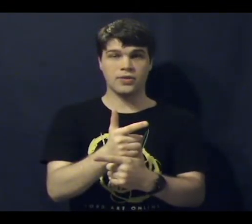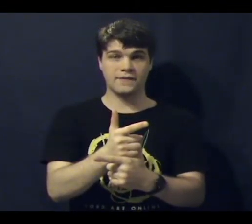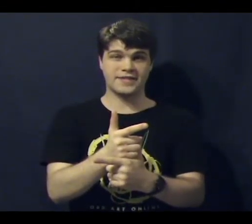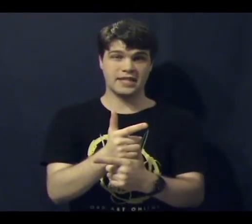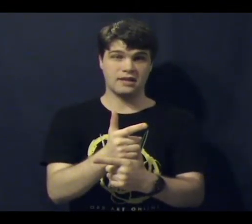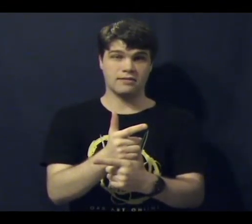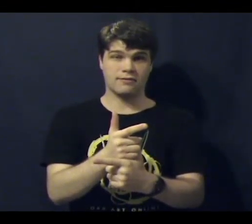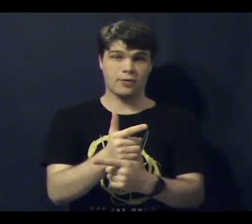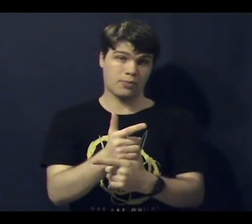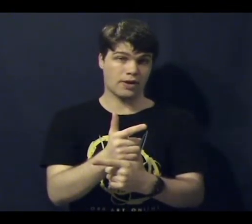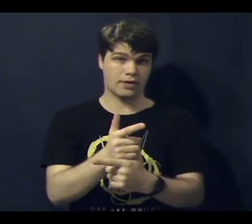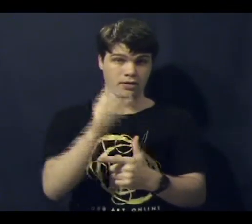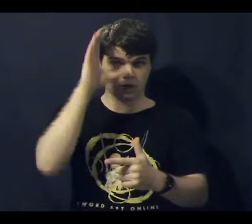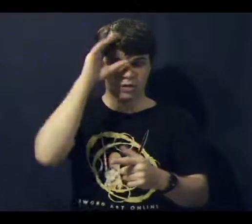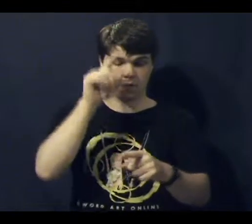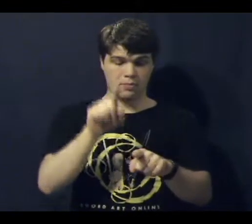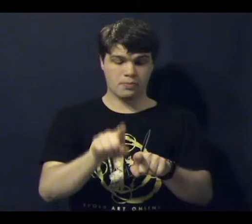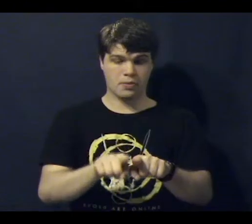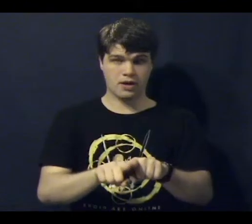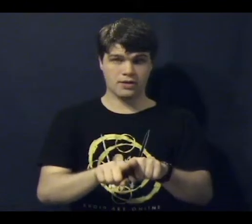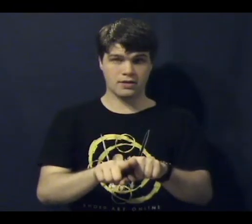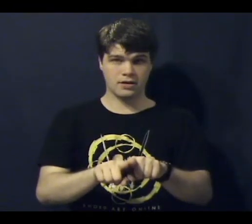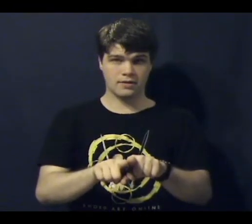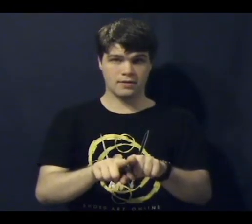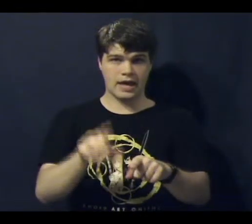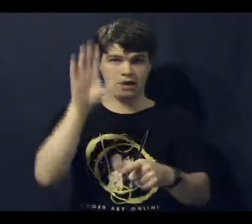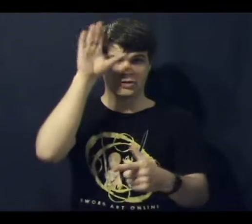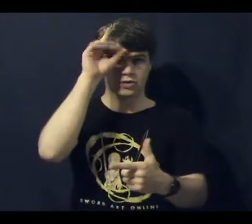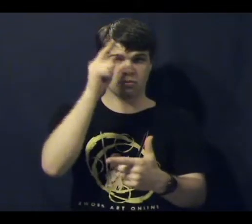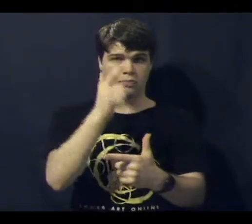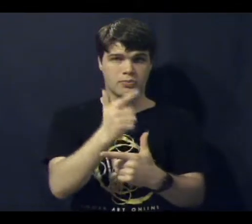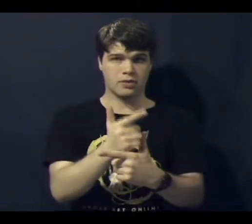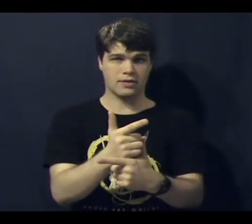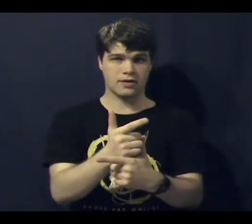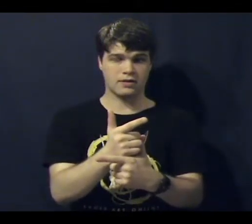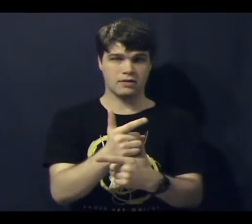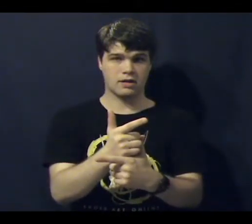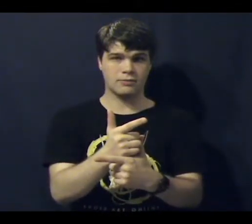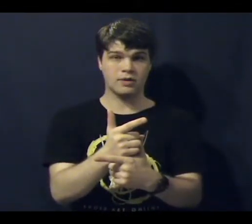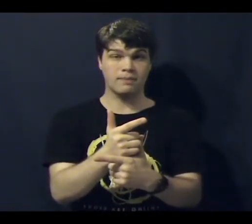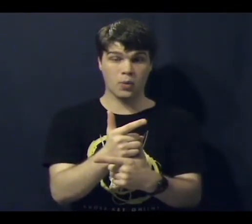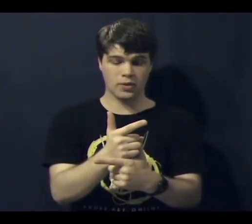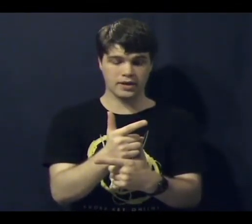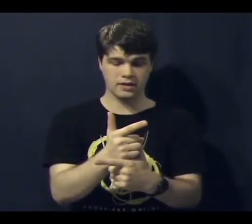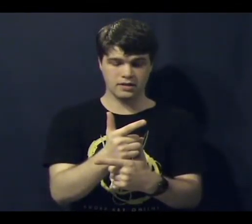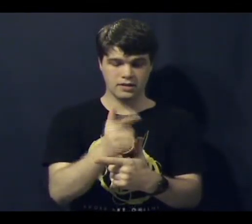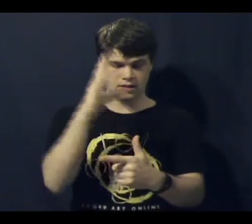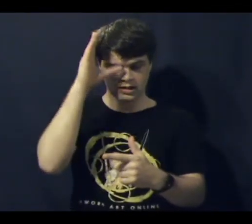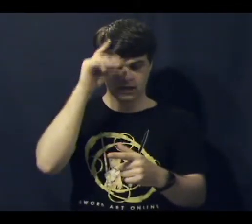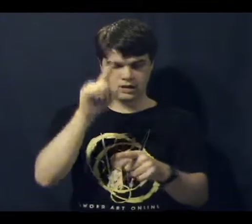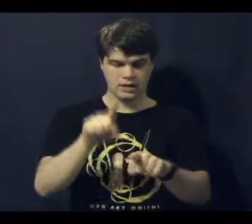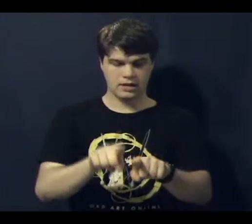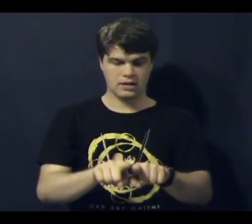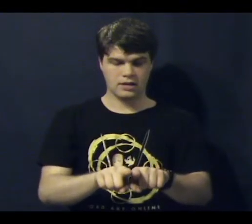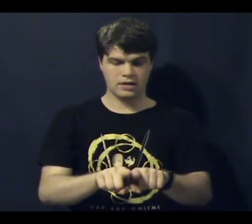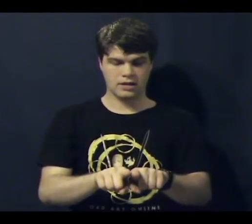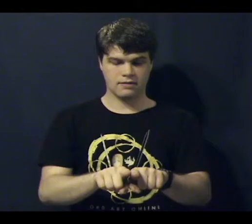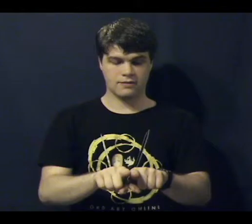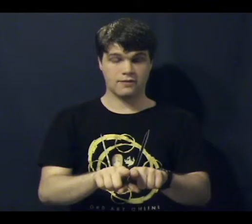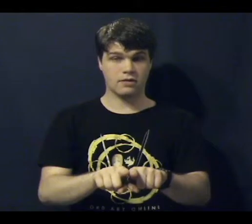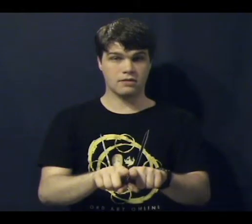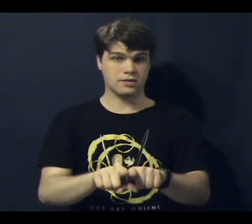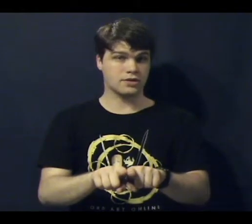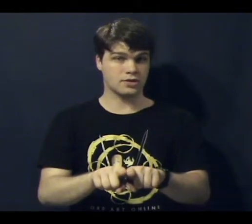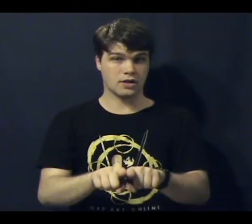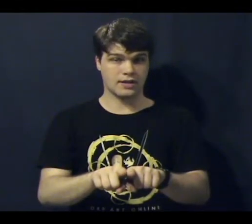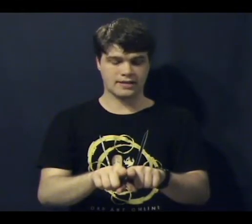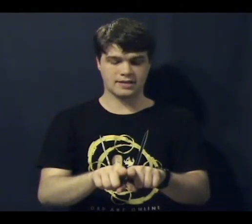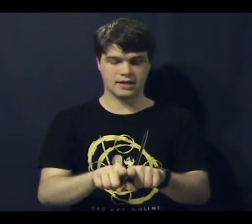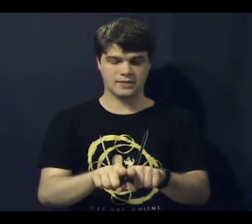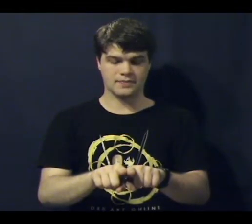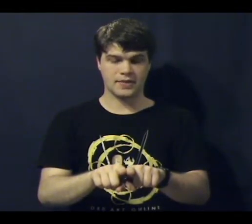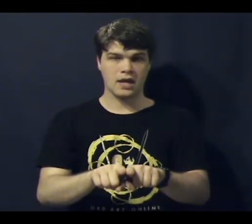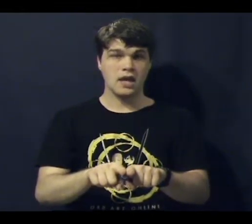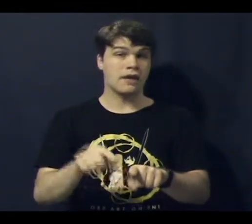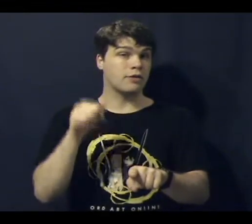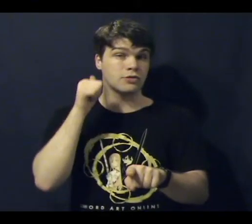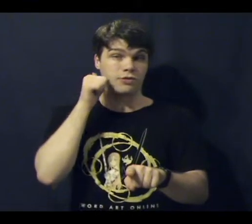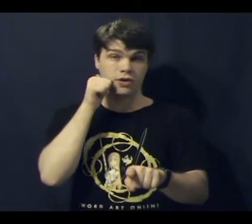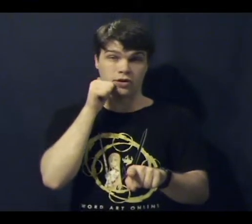both I've seen for brother. Brother and also brother. I'm doing boy to start that sign. If you do girl